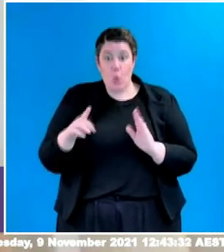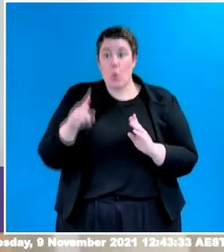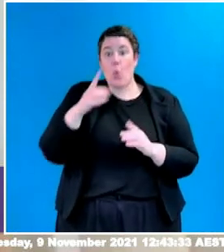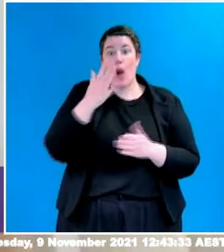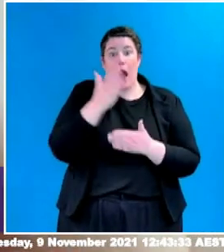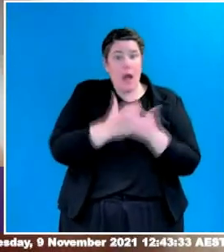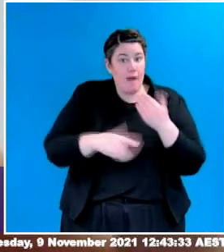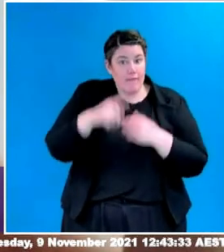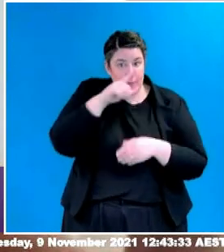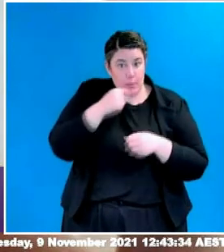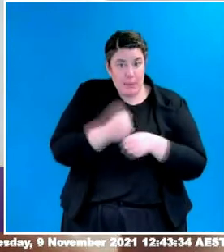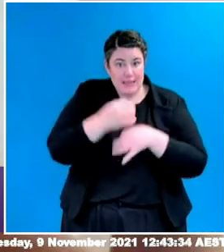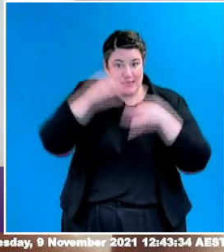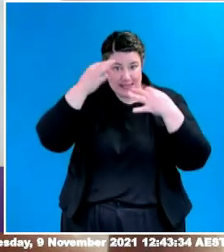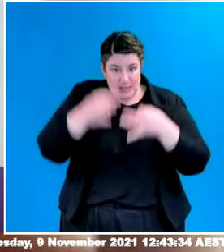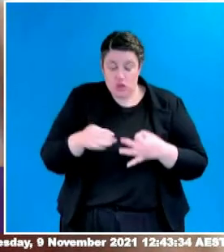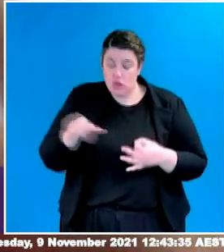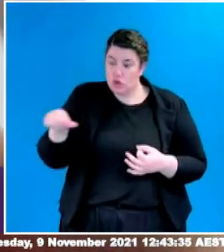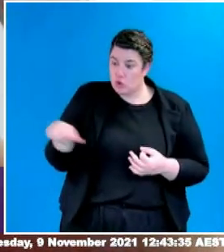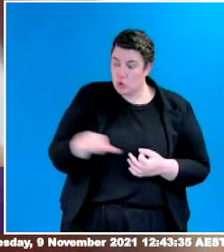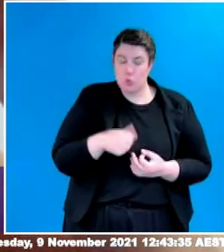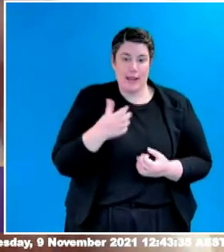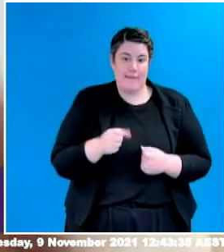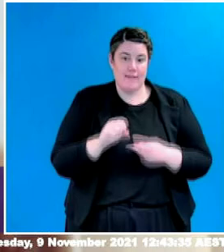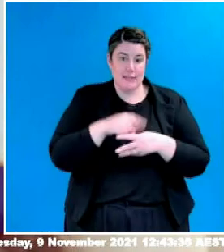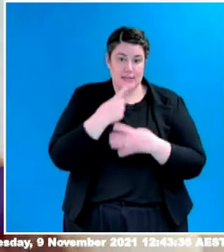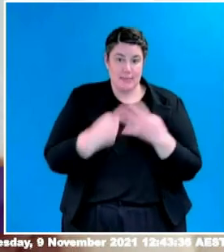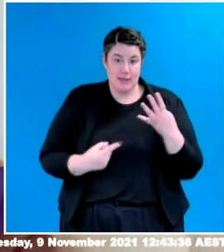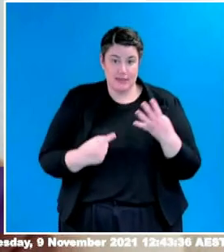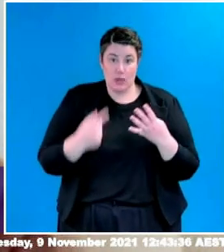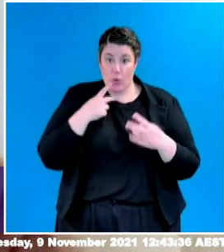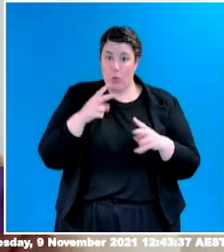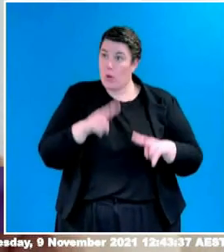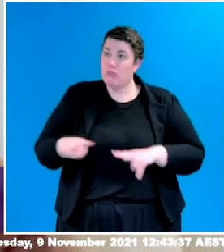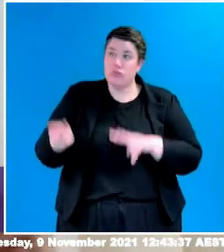This is what happens in that global scan when we look at the organisations doing it well.